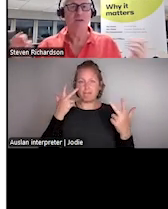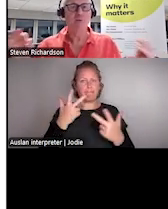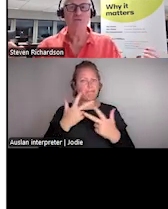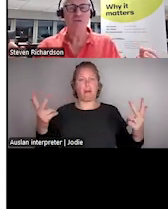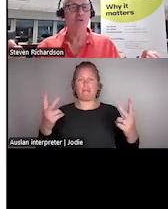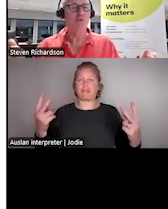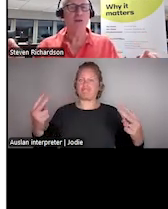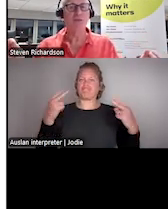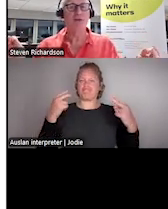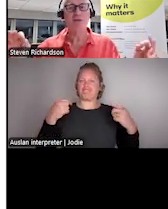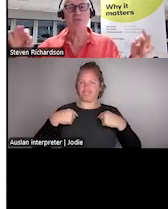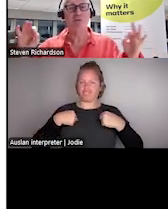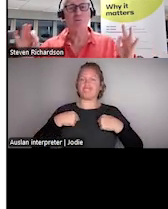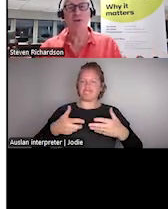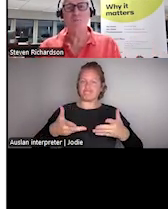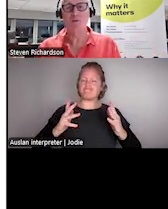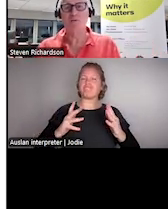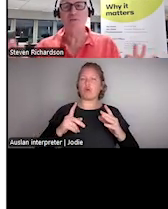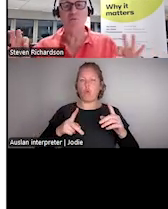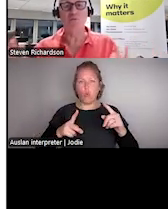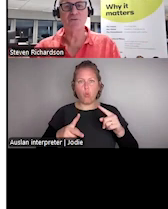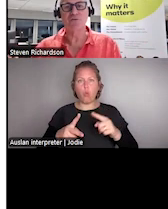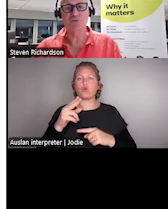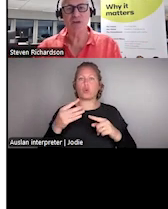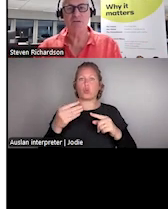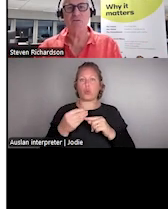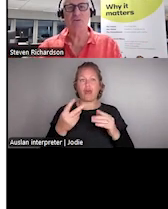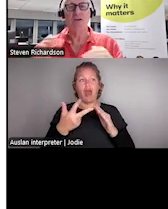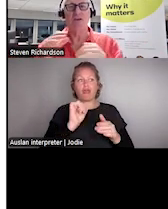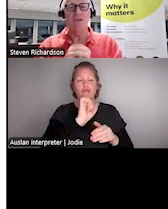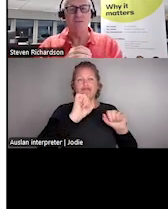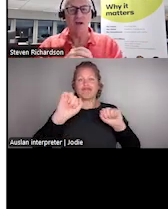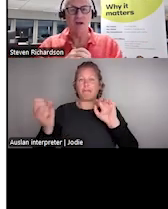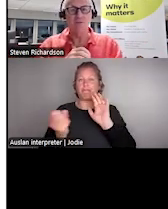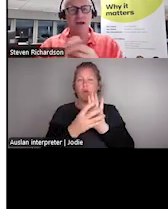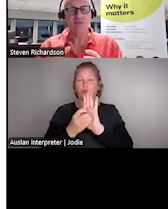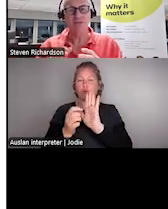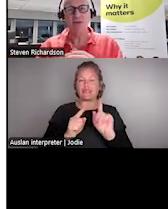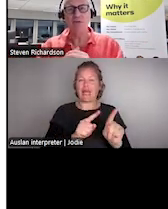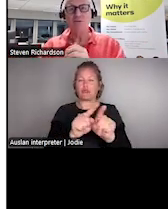You are launching your campaign with coordinated posts on all digital channels. The ask video that